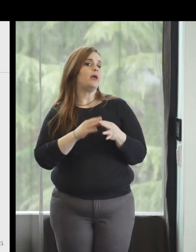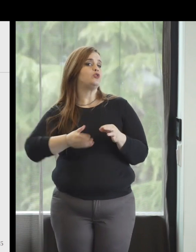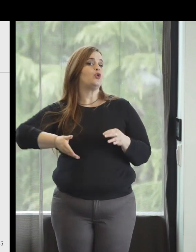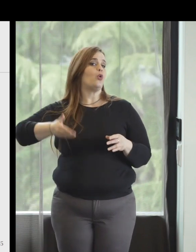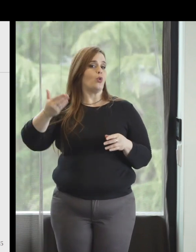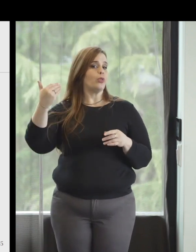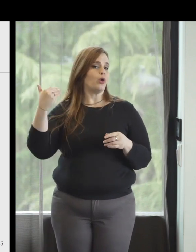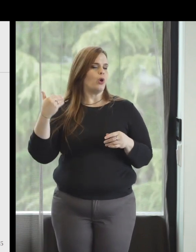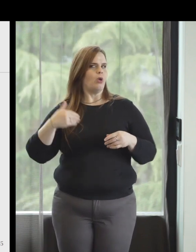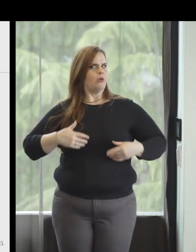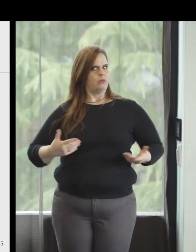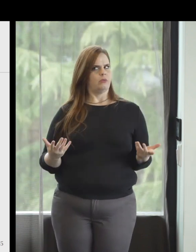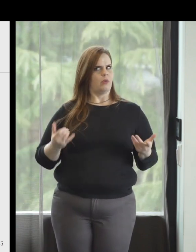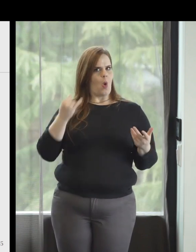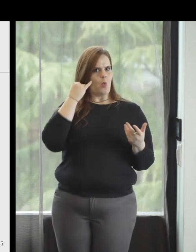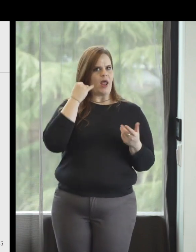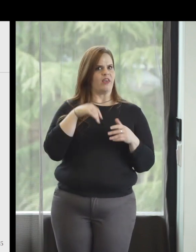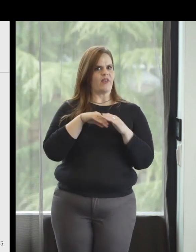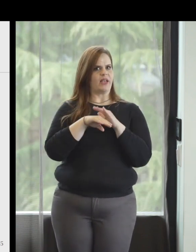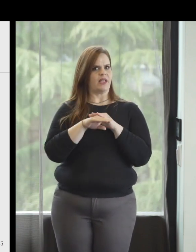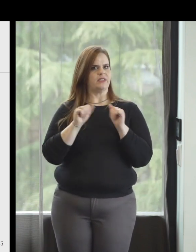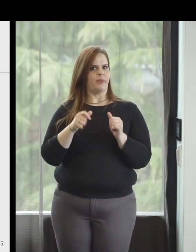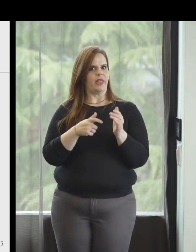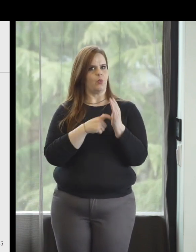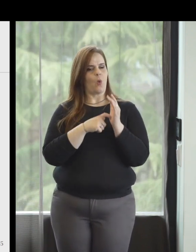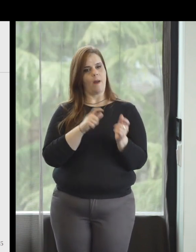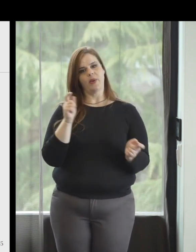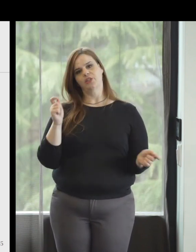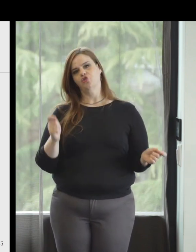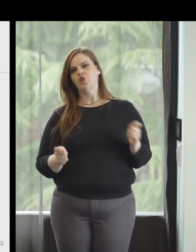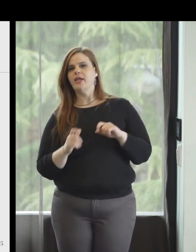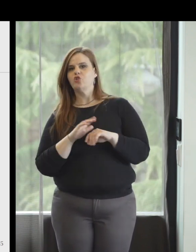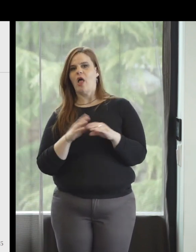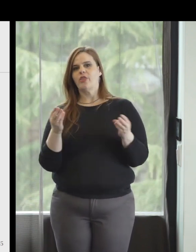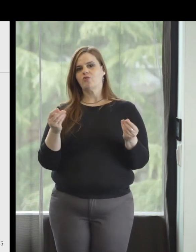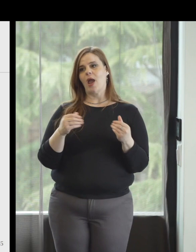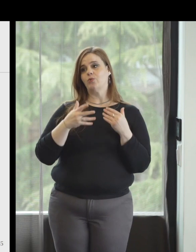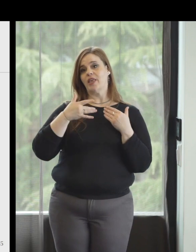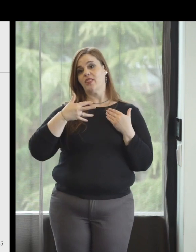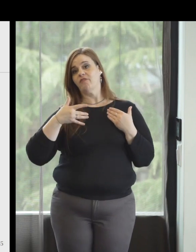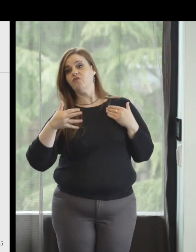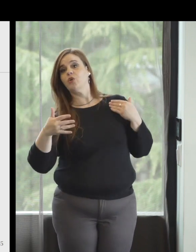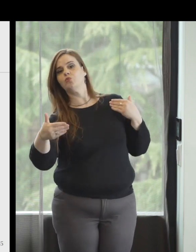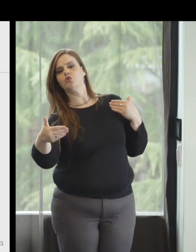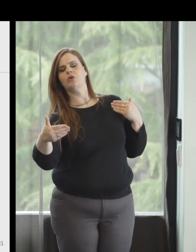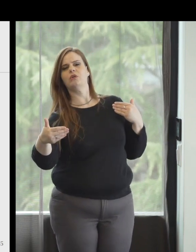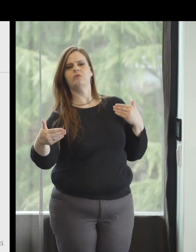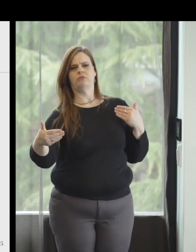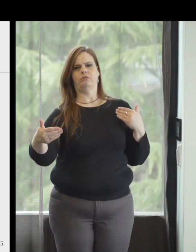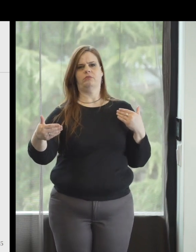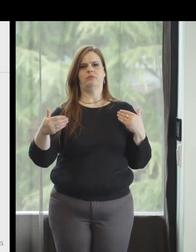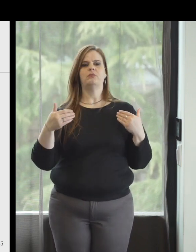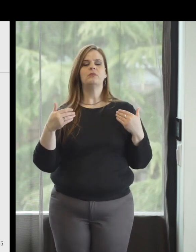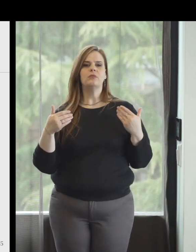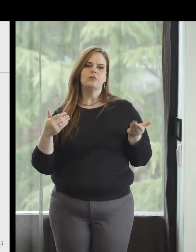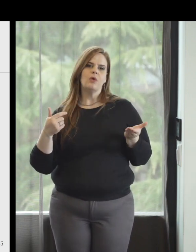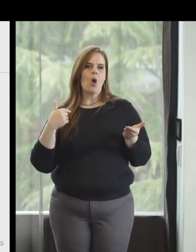is what if accessibility requirements change on the ground in the future. Where sort of future proofing the